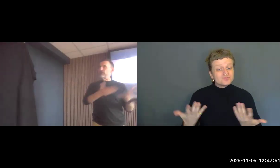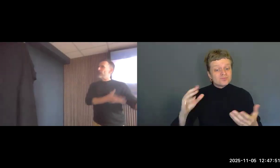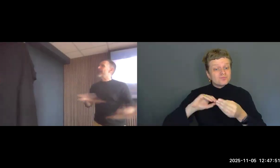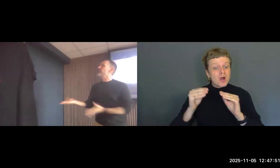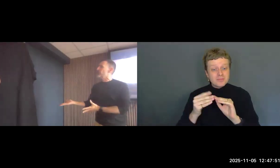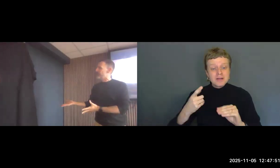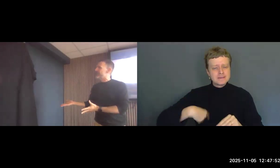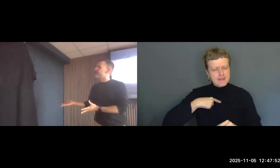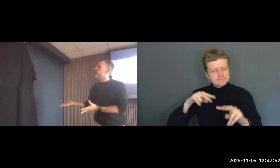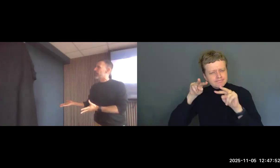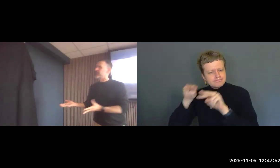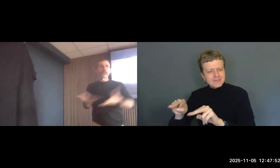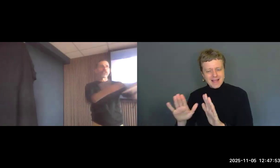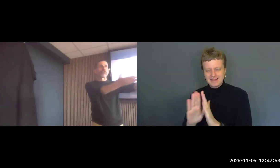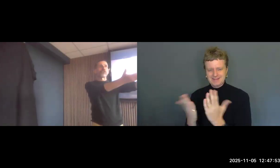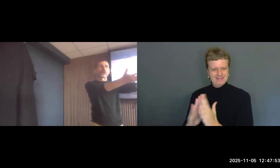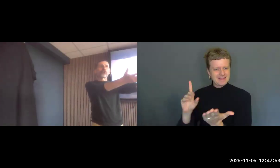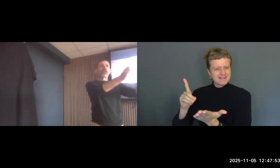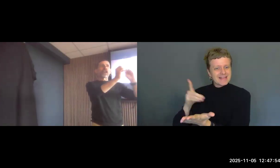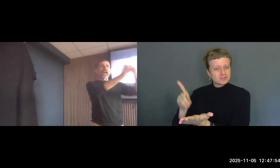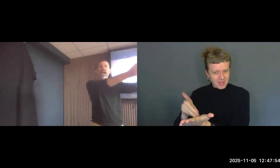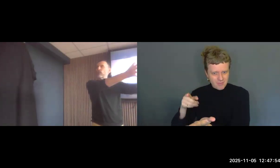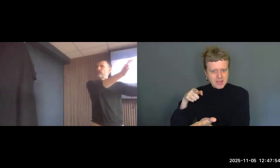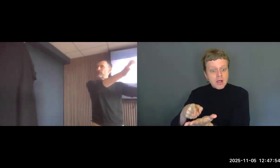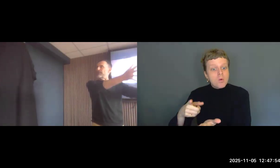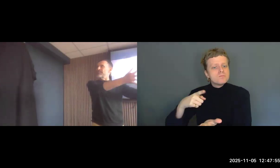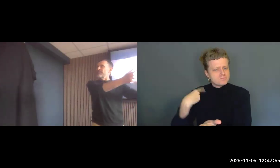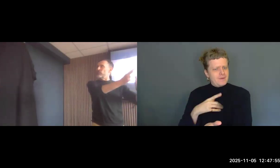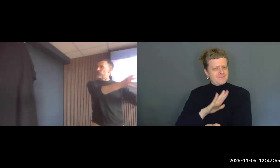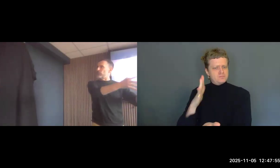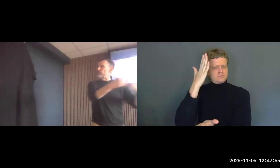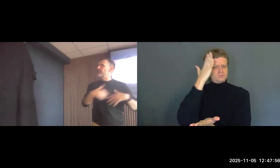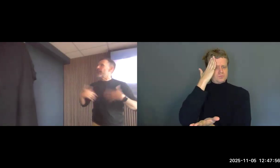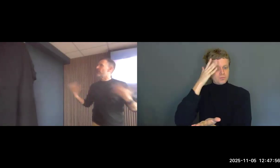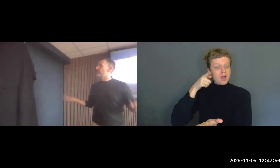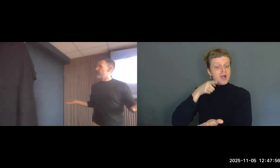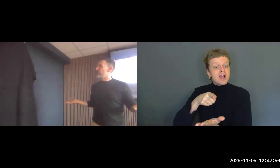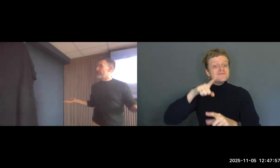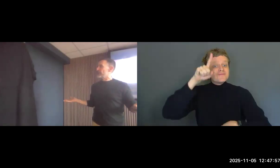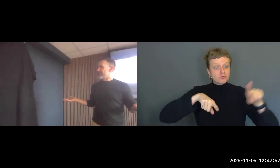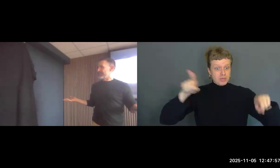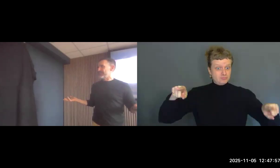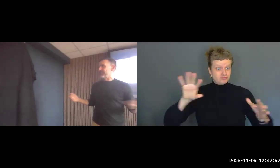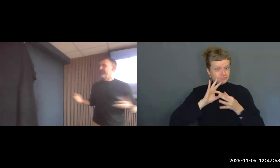We know that variation is related to change, and we don't know how representative those older books are of variation that existed.